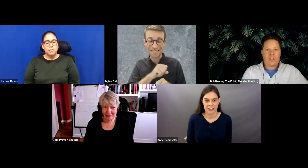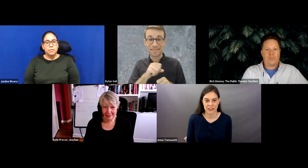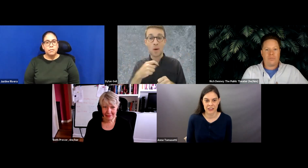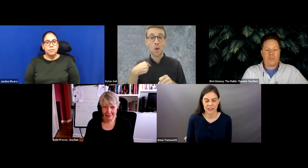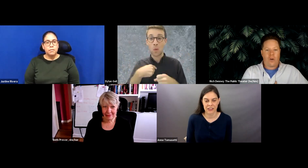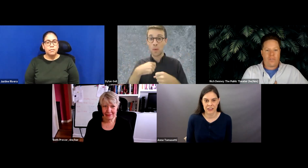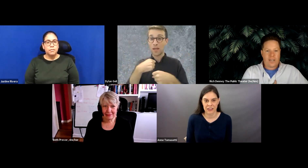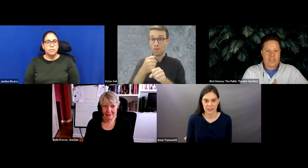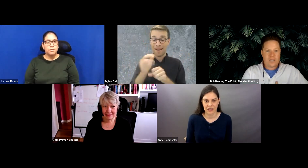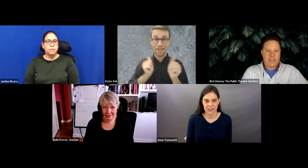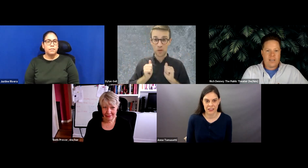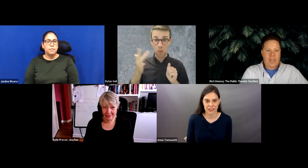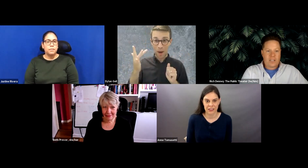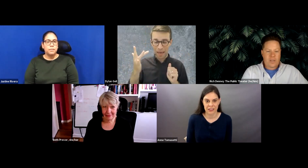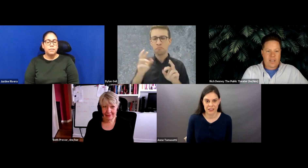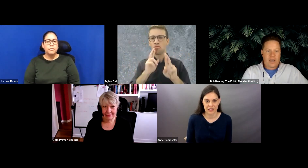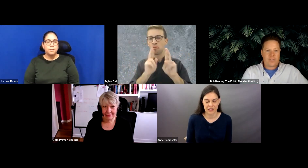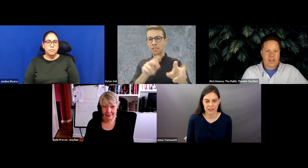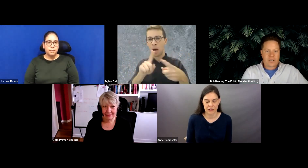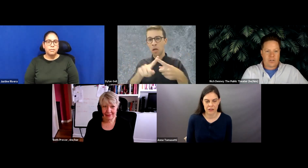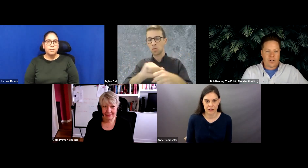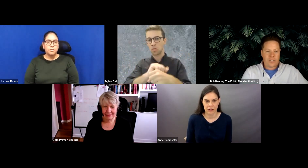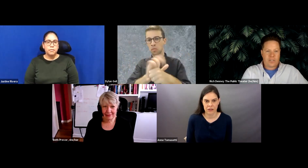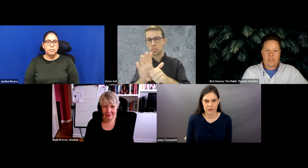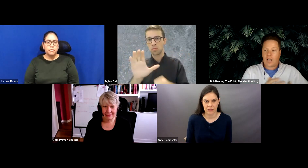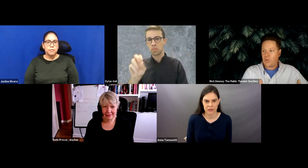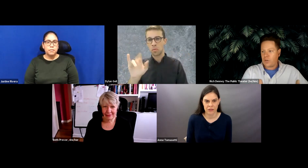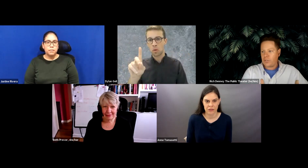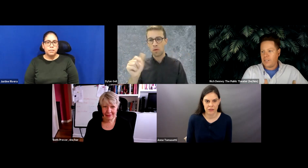to COVID-19 pandemic and its effect across the entire world.